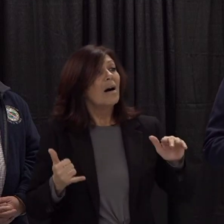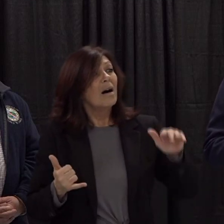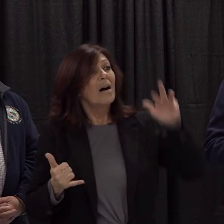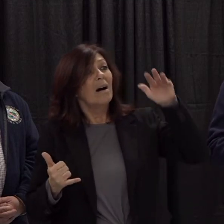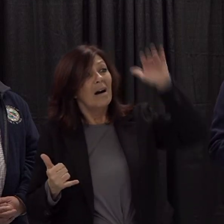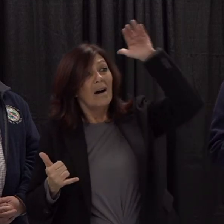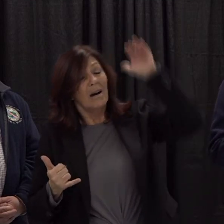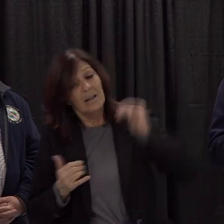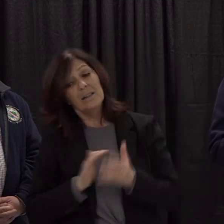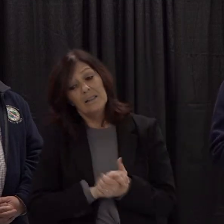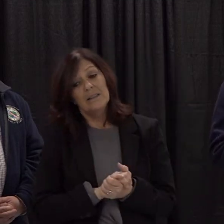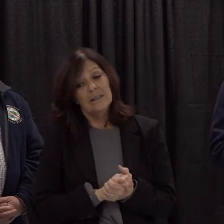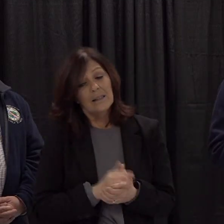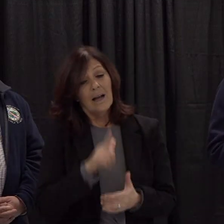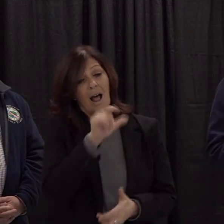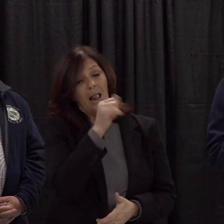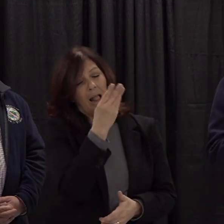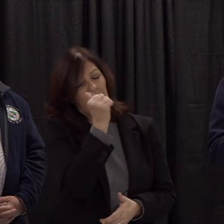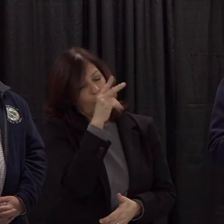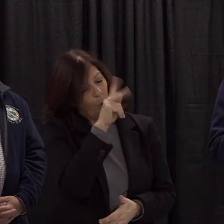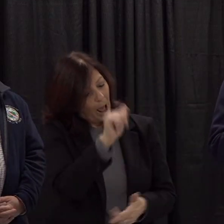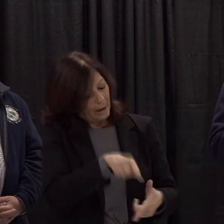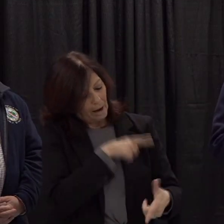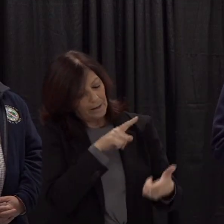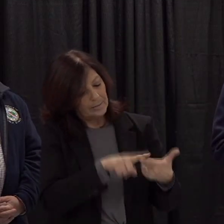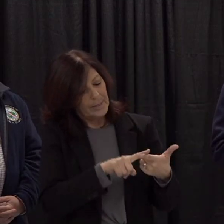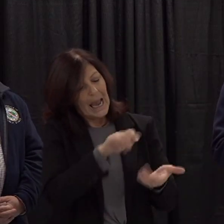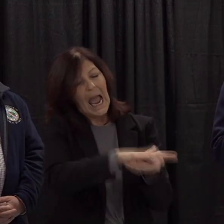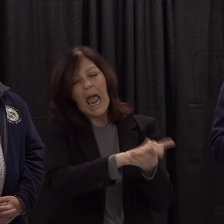for the last few days, lackawana. Hamburg, Orchard Park,